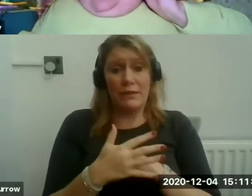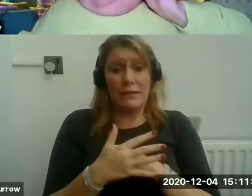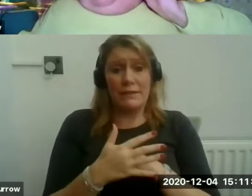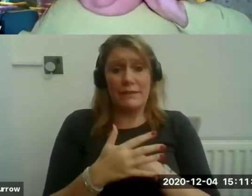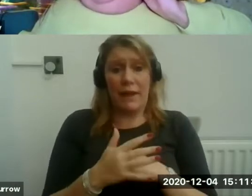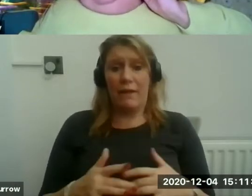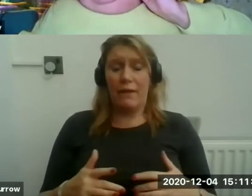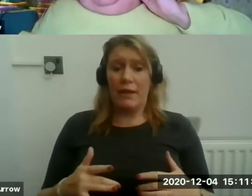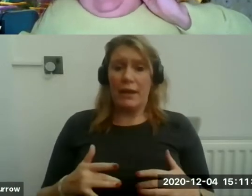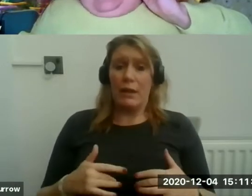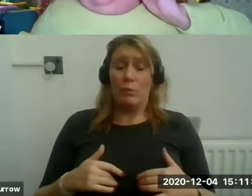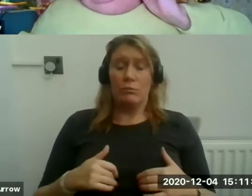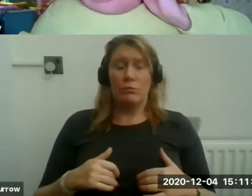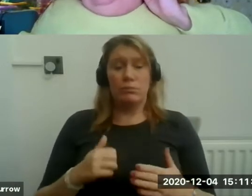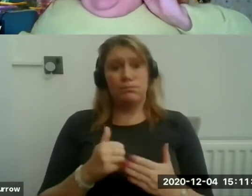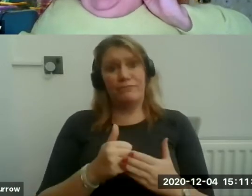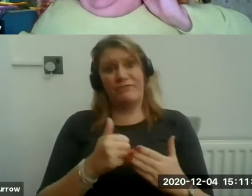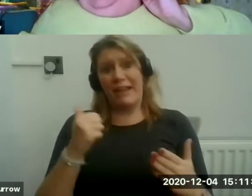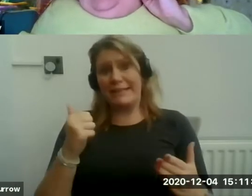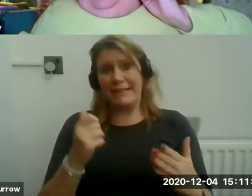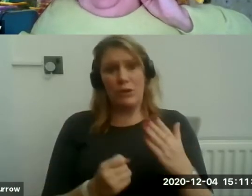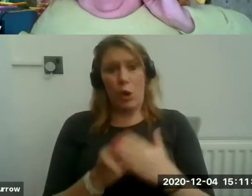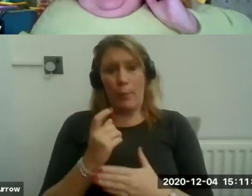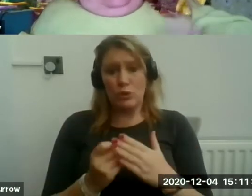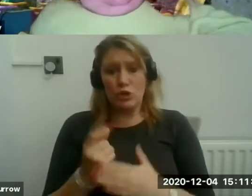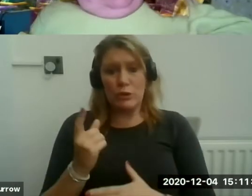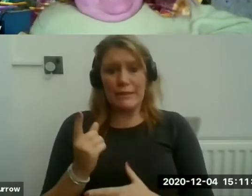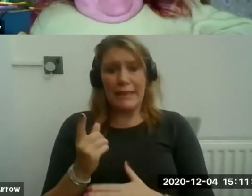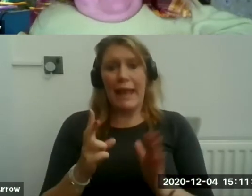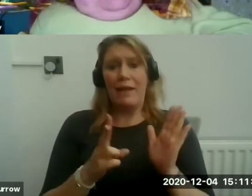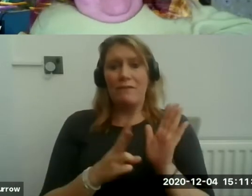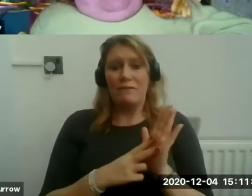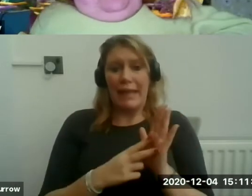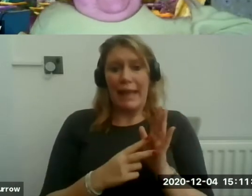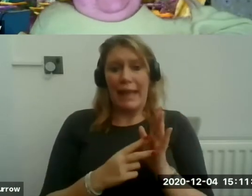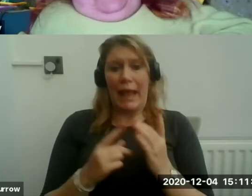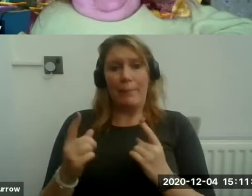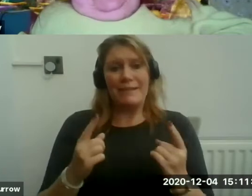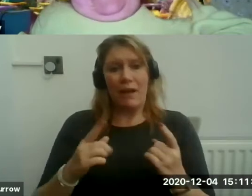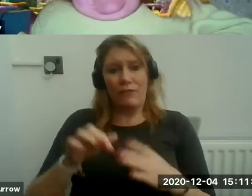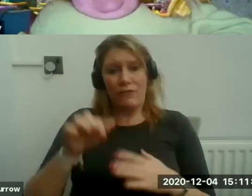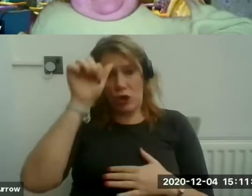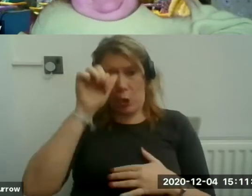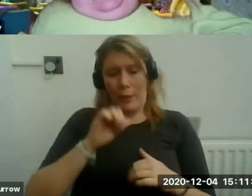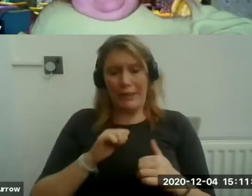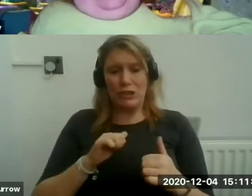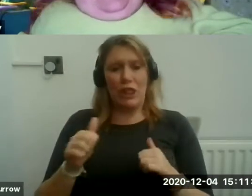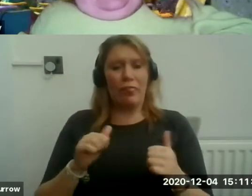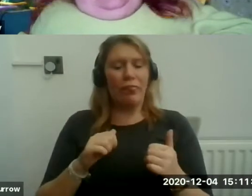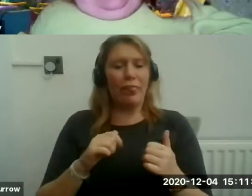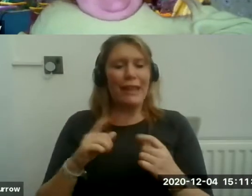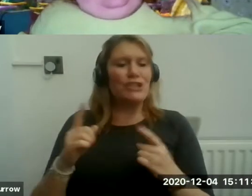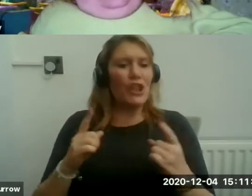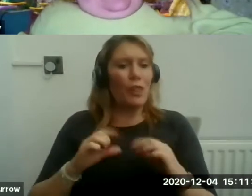opportunity and Vici and I know each other from going to conferences and being on Zoom meetings now. And but we've never